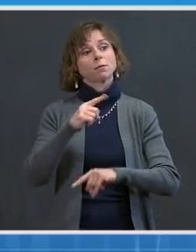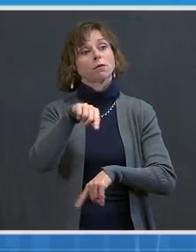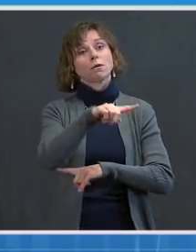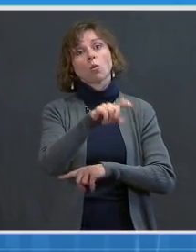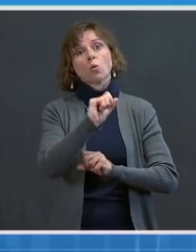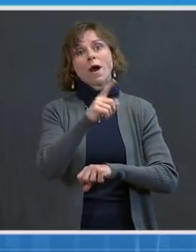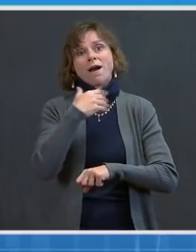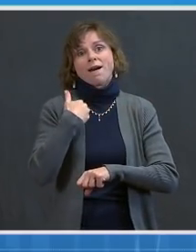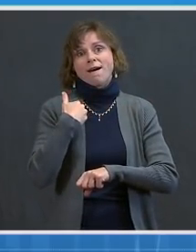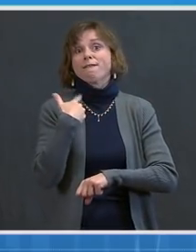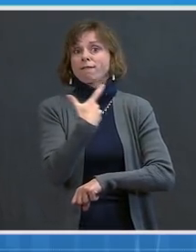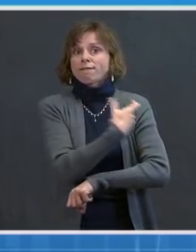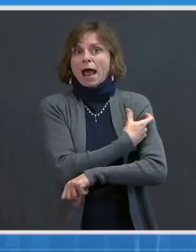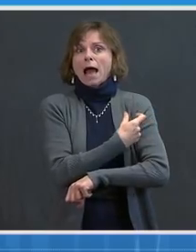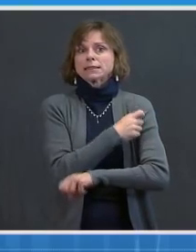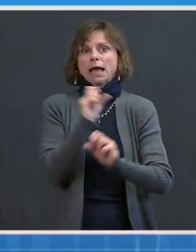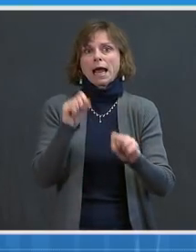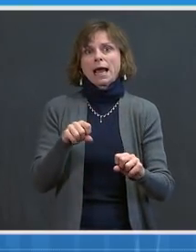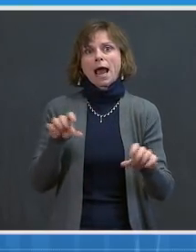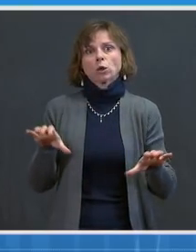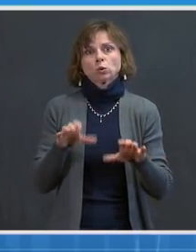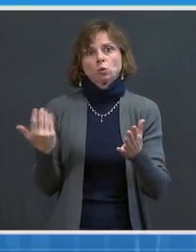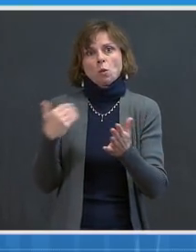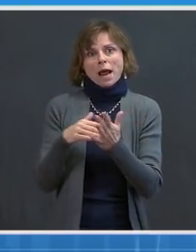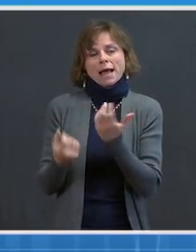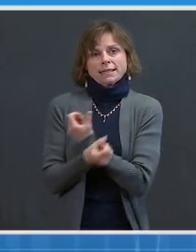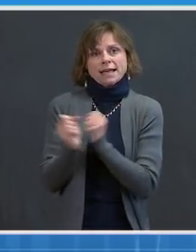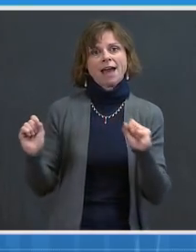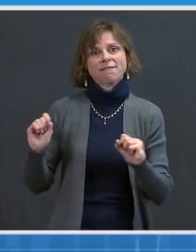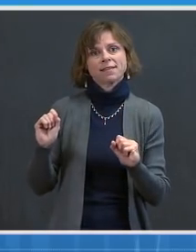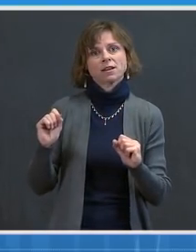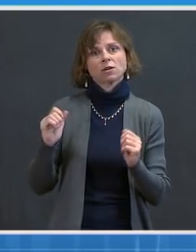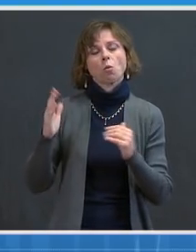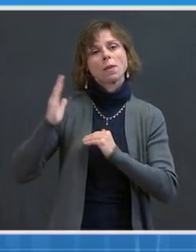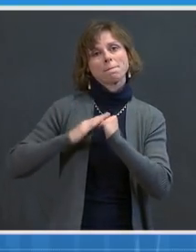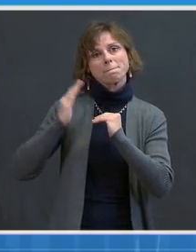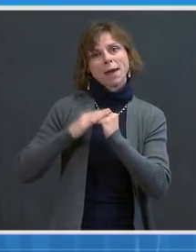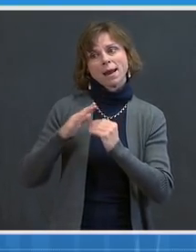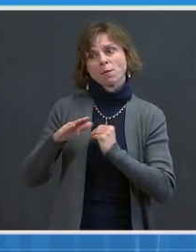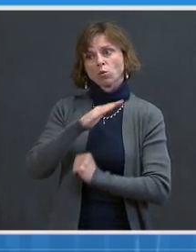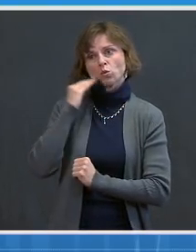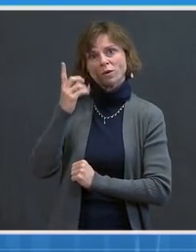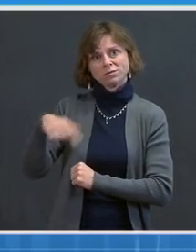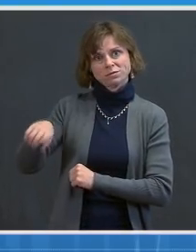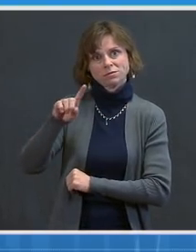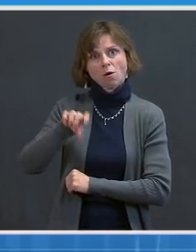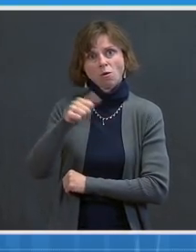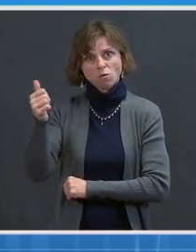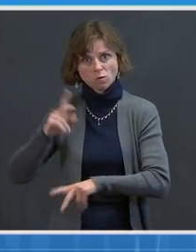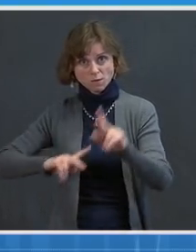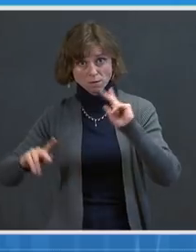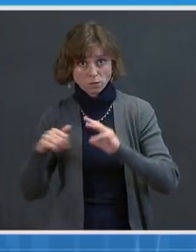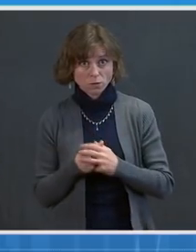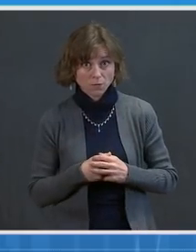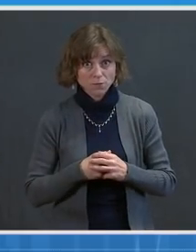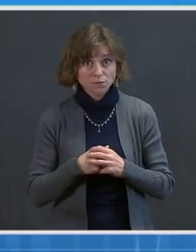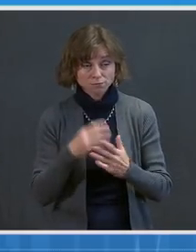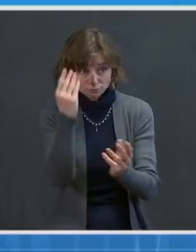while limiting risks to themselves and others. To help this important information out to the medical community and to the public,